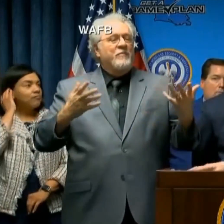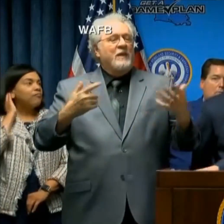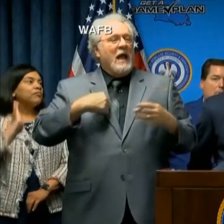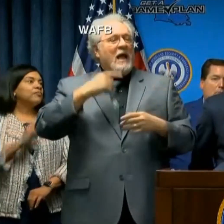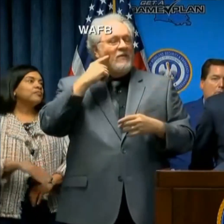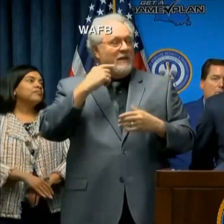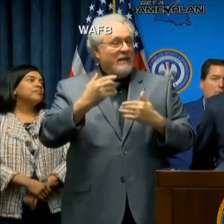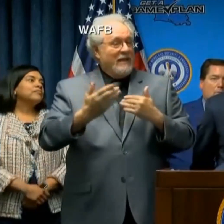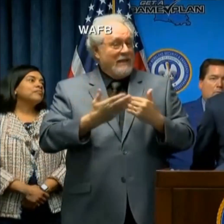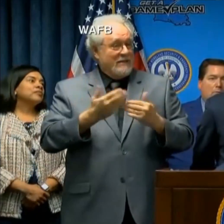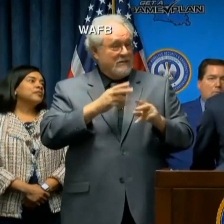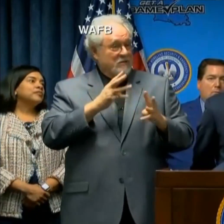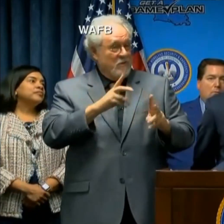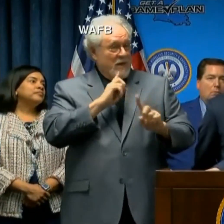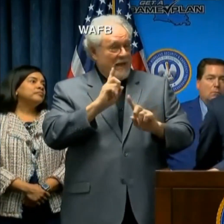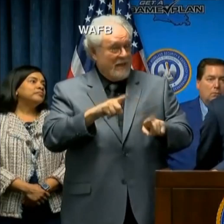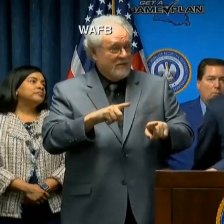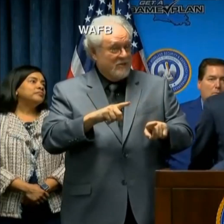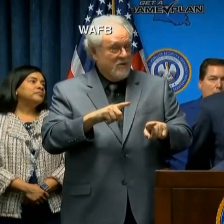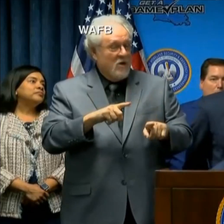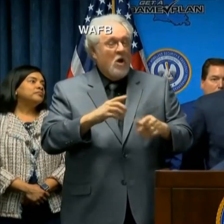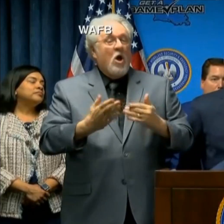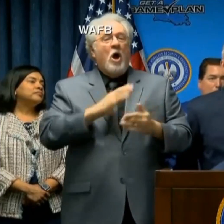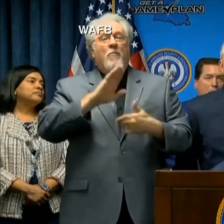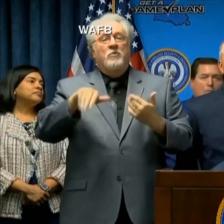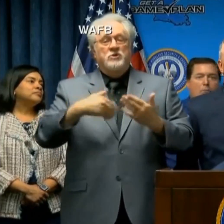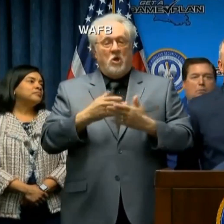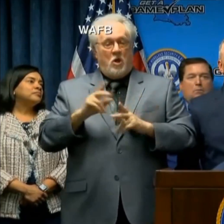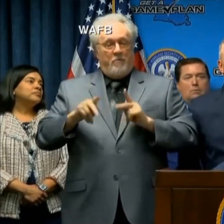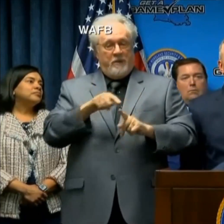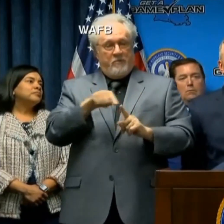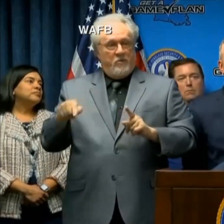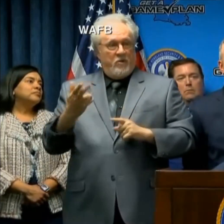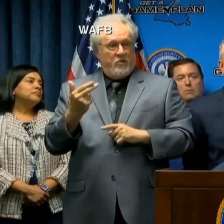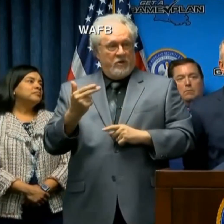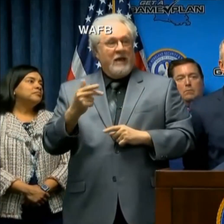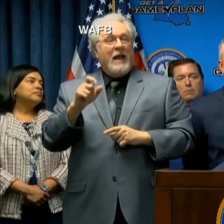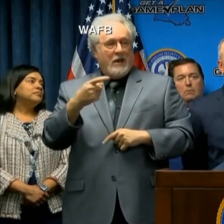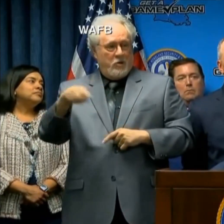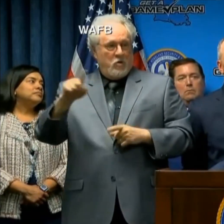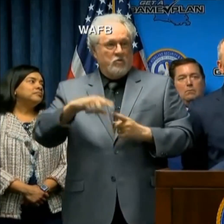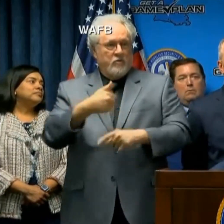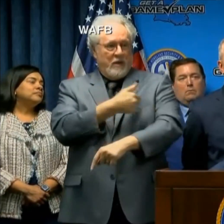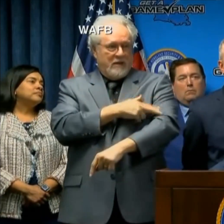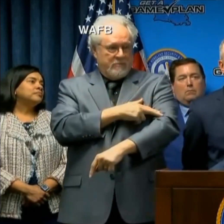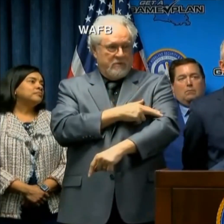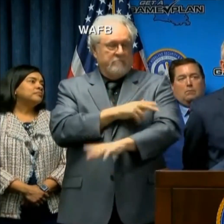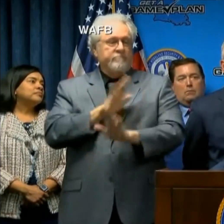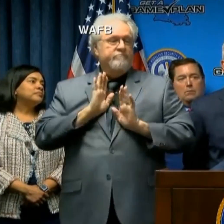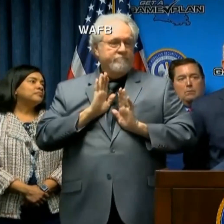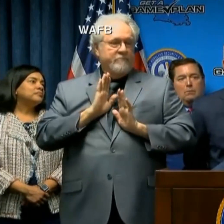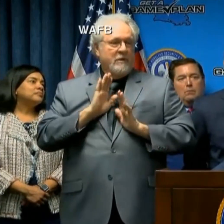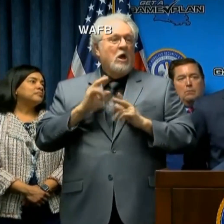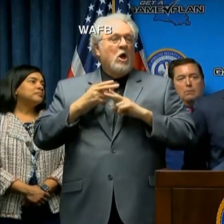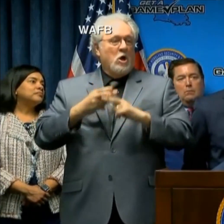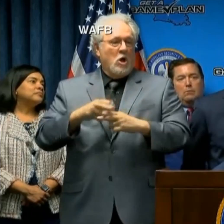easiest way to answer that is I think almost all of these individuals have had to be hospitalized and so that we would classify as as having a more severe